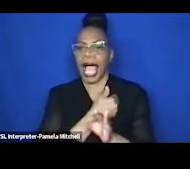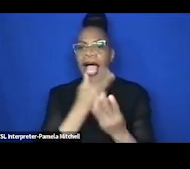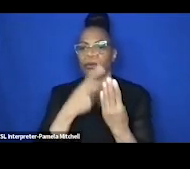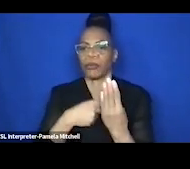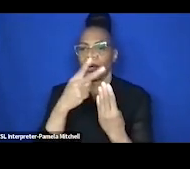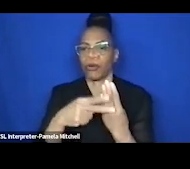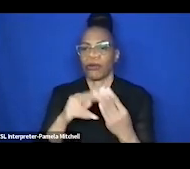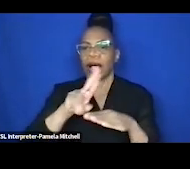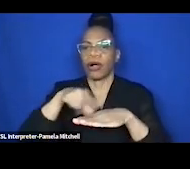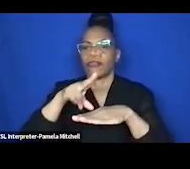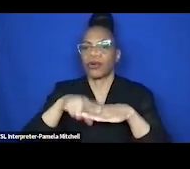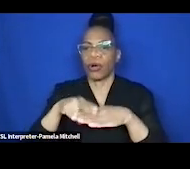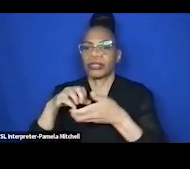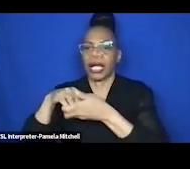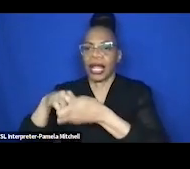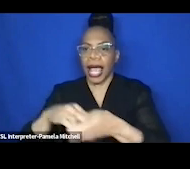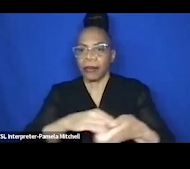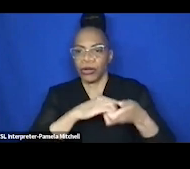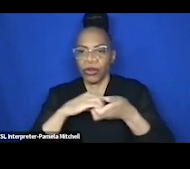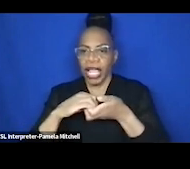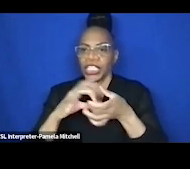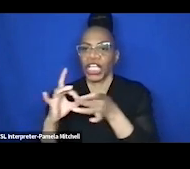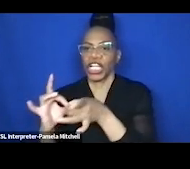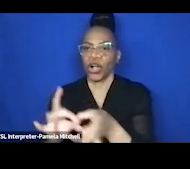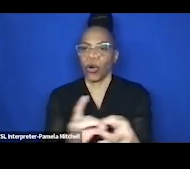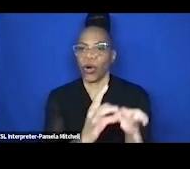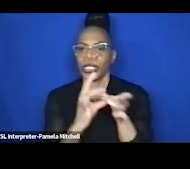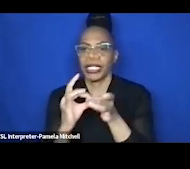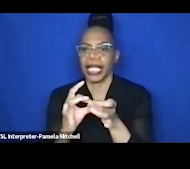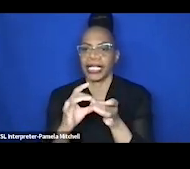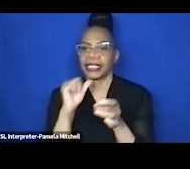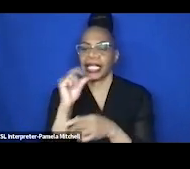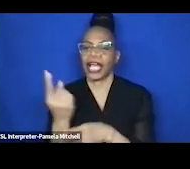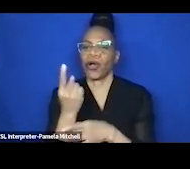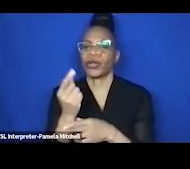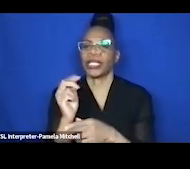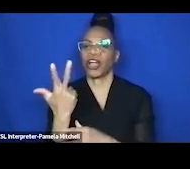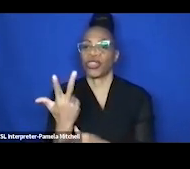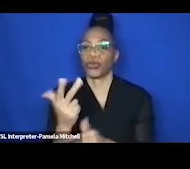the collaboration and coordination. Aside from just the three agencies that we work with,